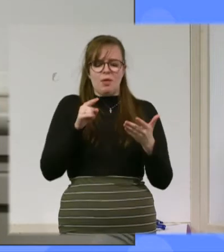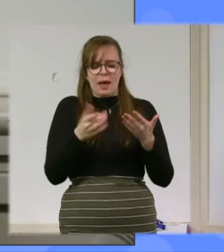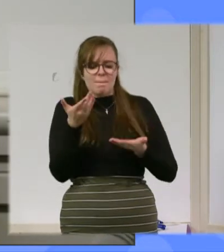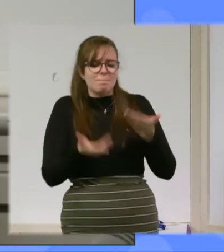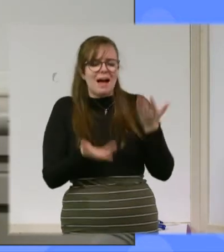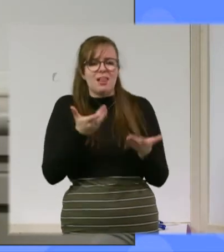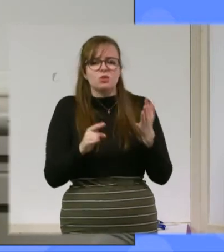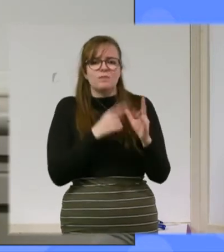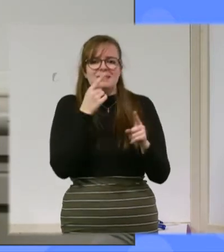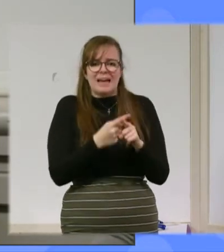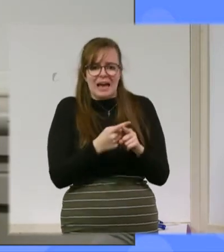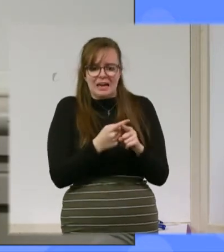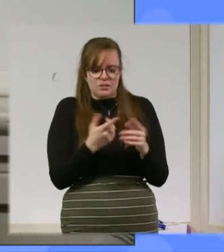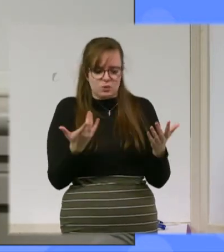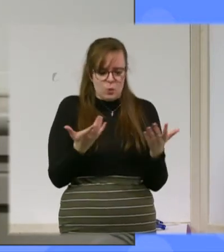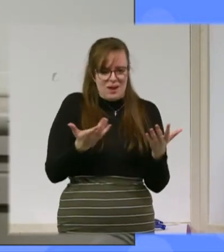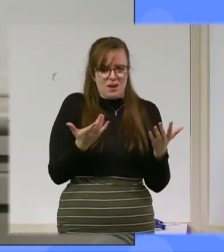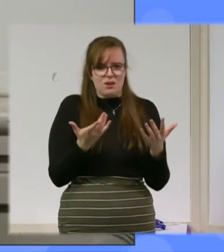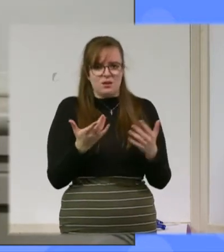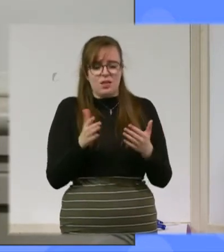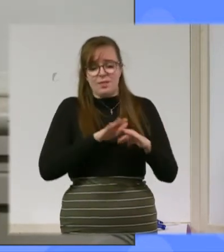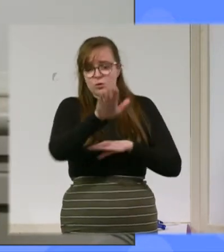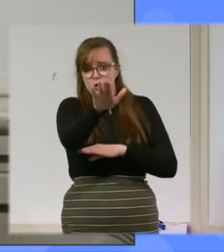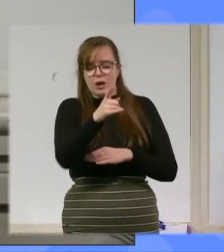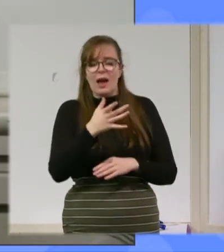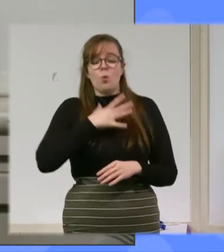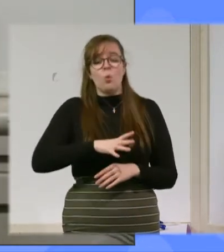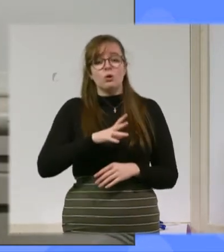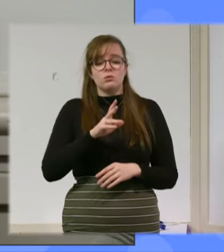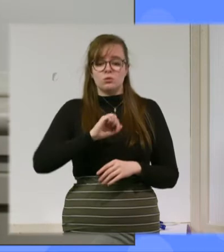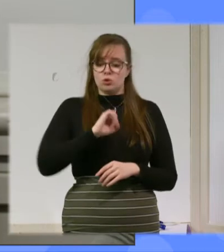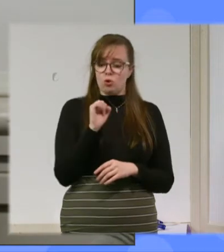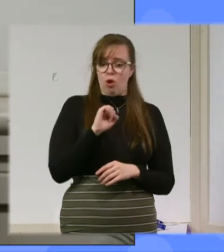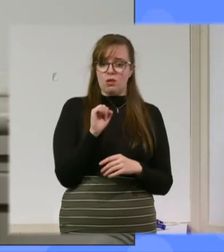taxation needs to fall in the future I want to see a Scotland where we have